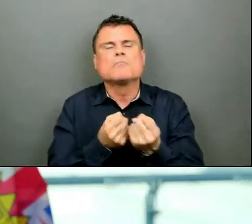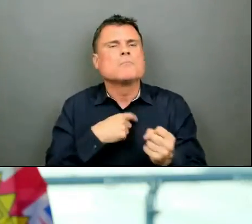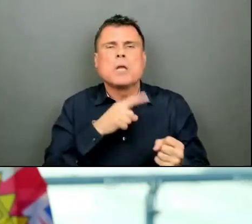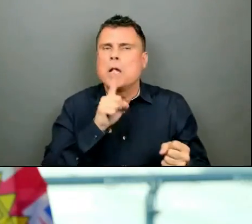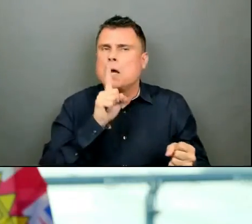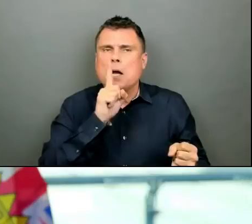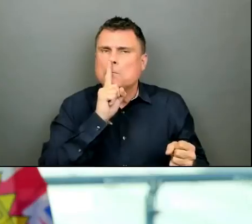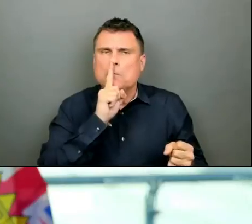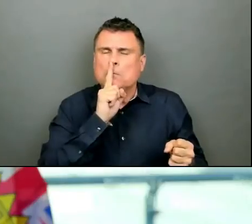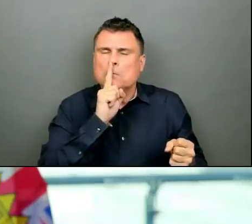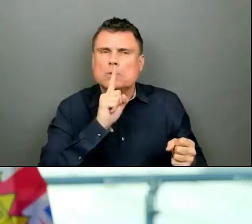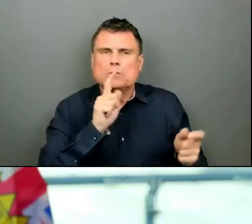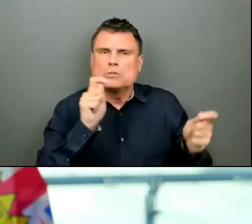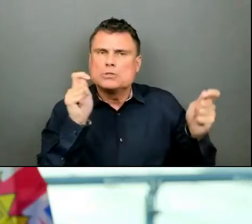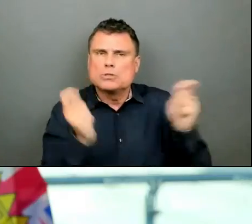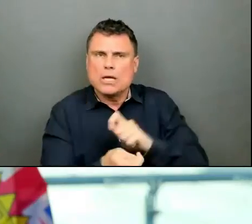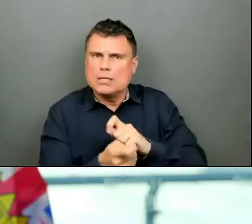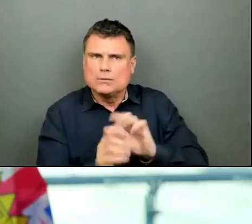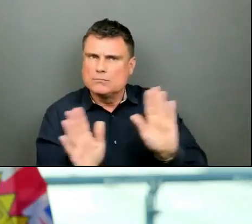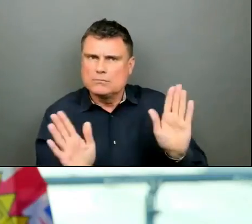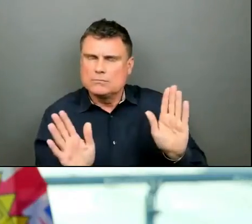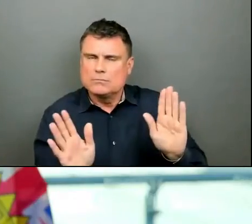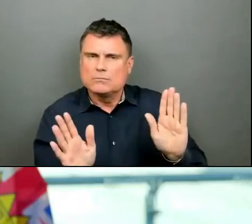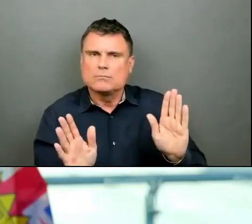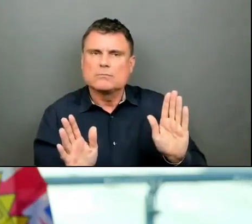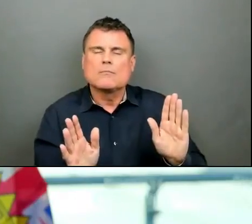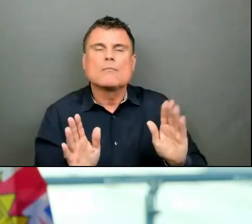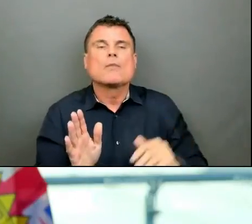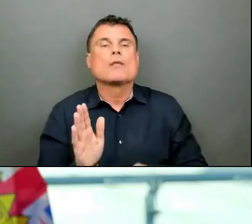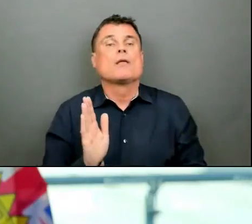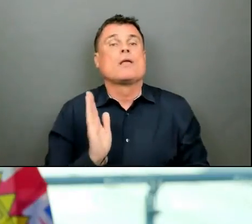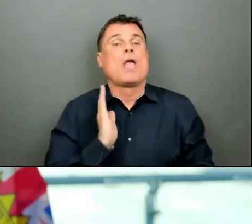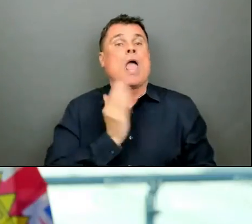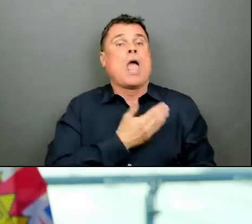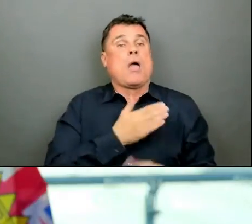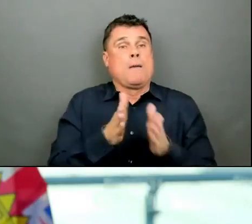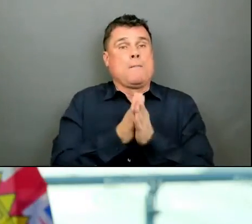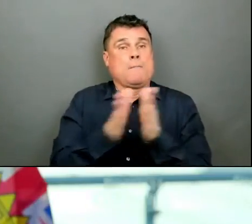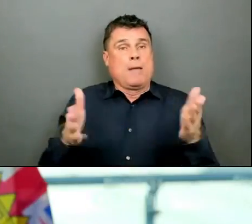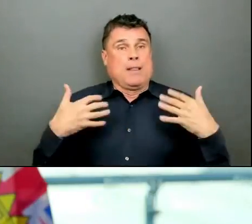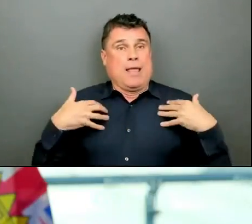And helping augment the response. So this is not a change from the response that